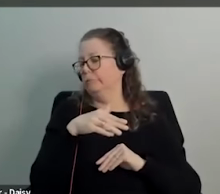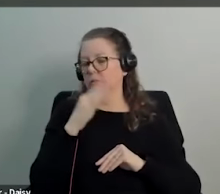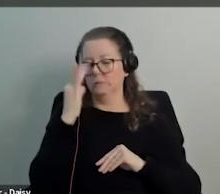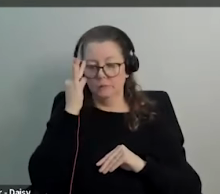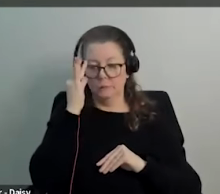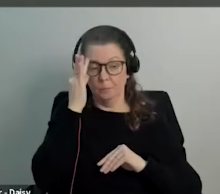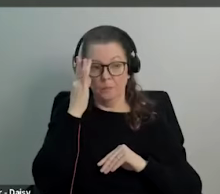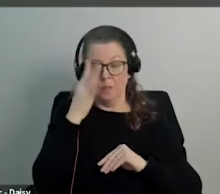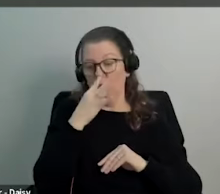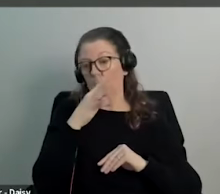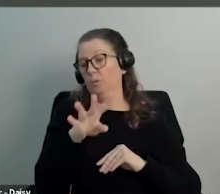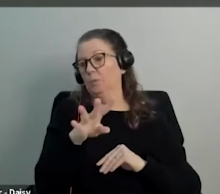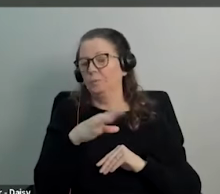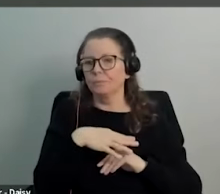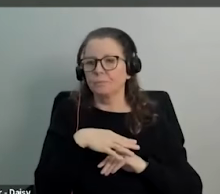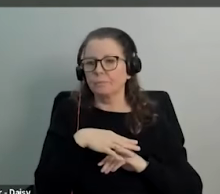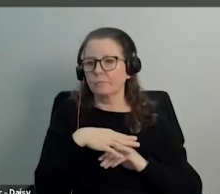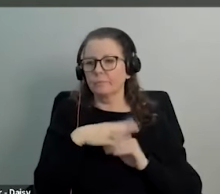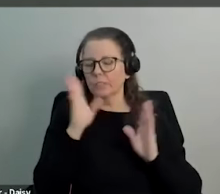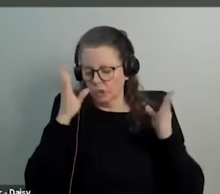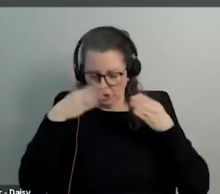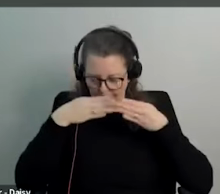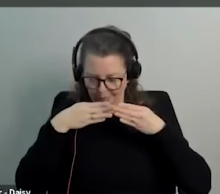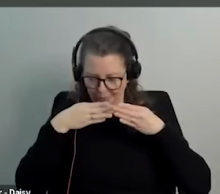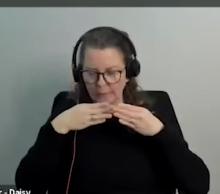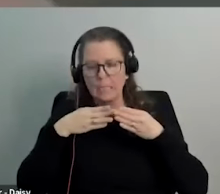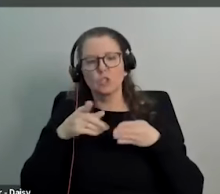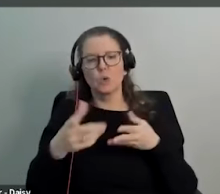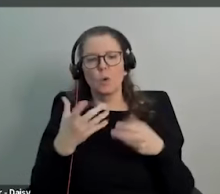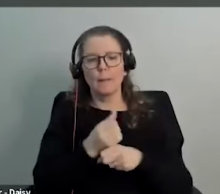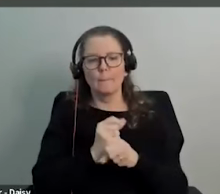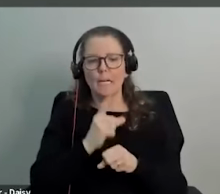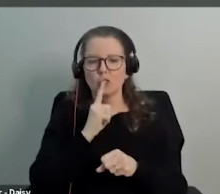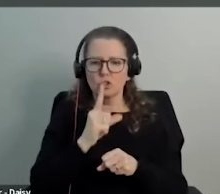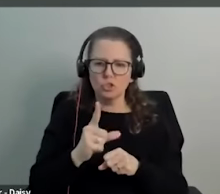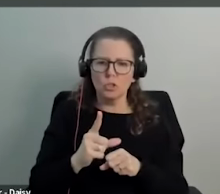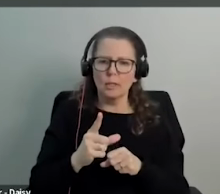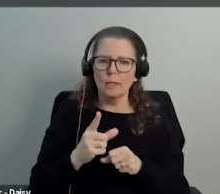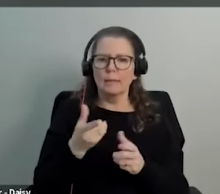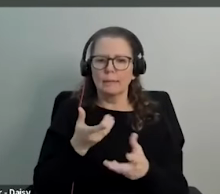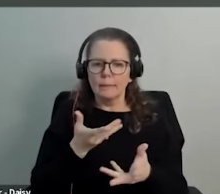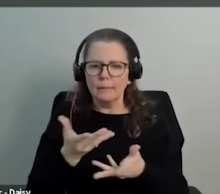and really hear their side, like Laura had said, you kind of like need to kind of teach them